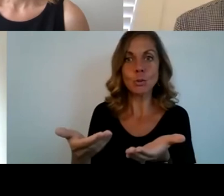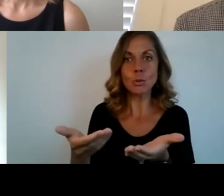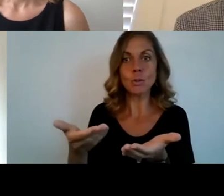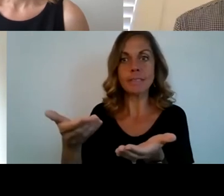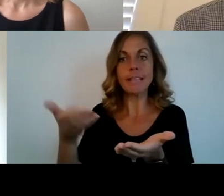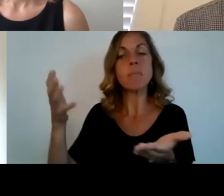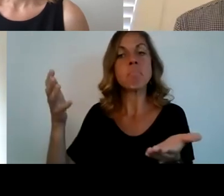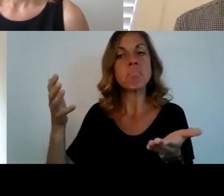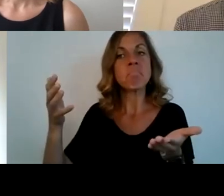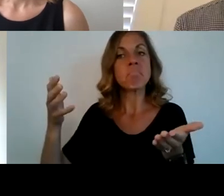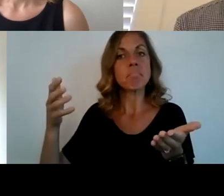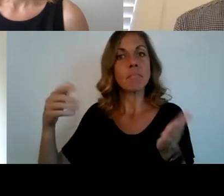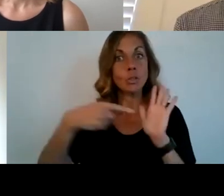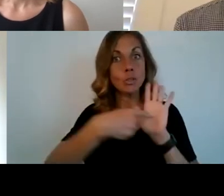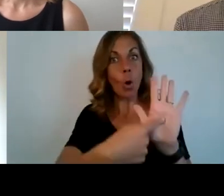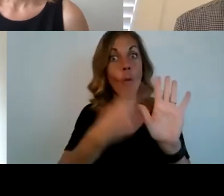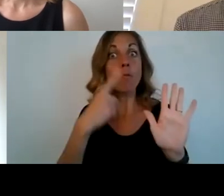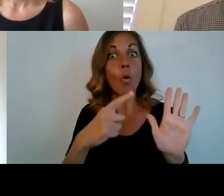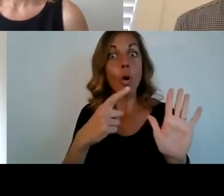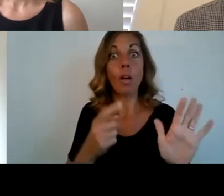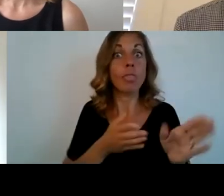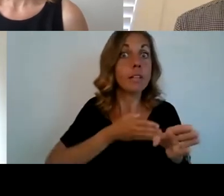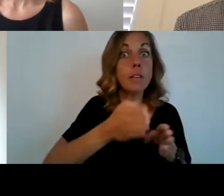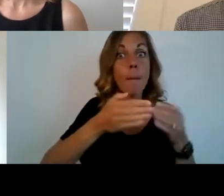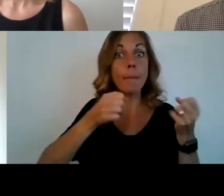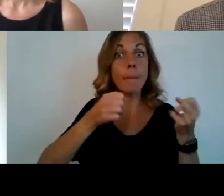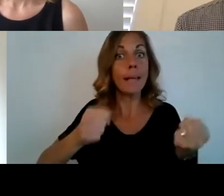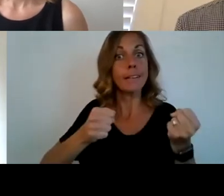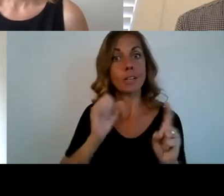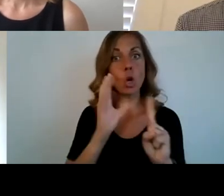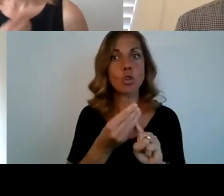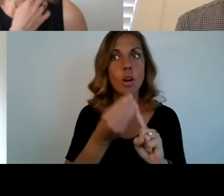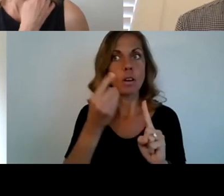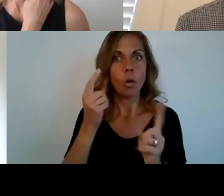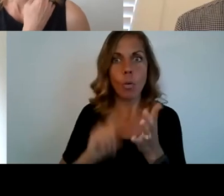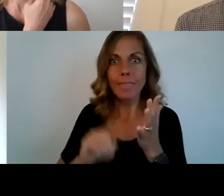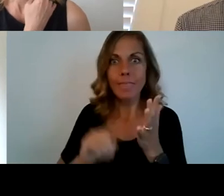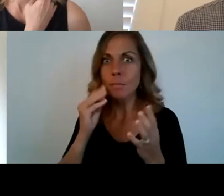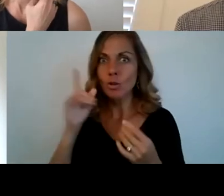dominant culture some of what the experience is like for underrepresented groups. And I